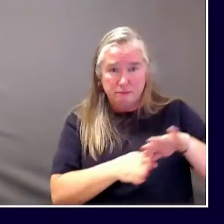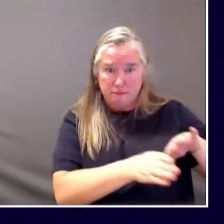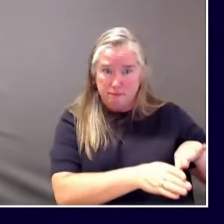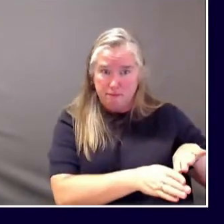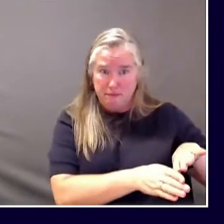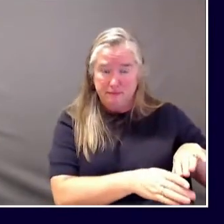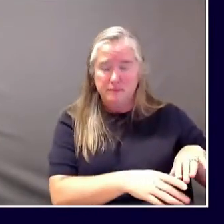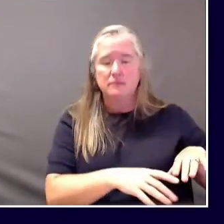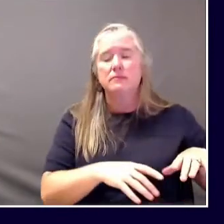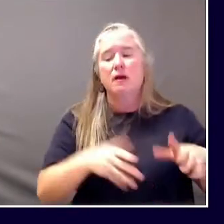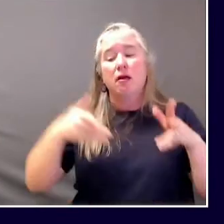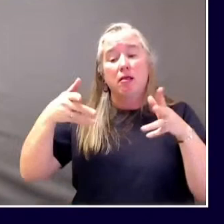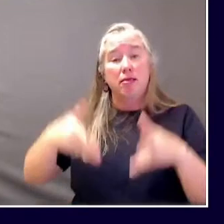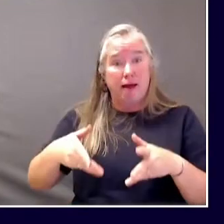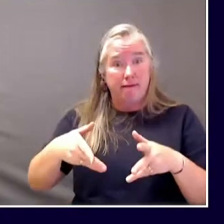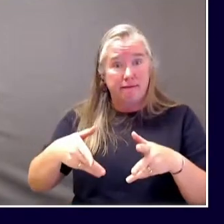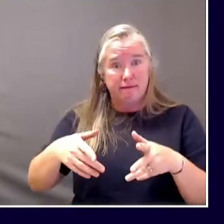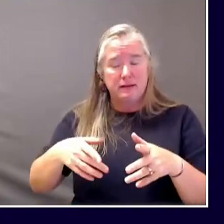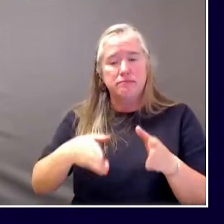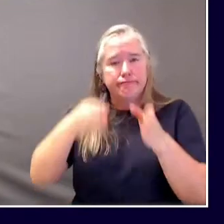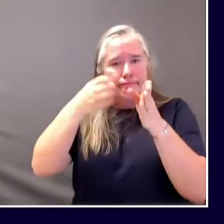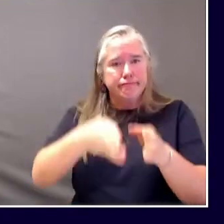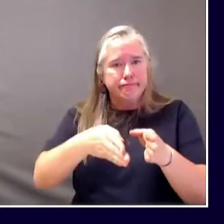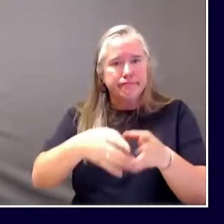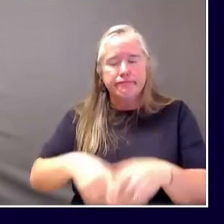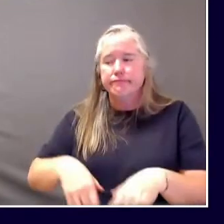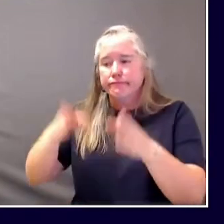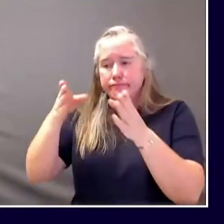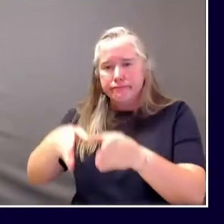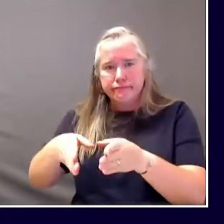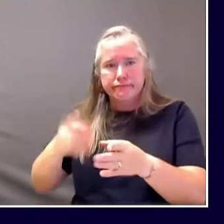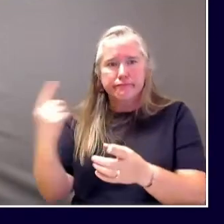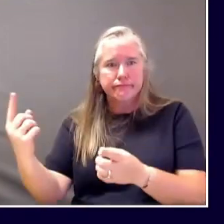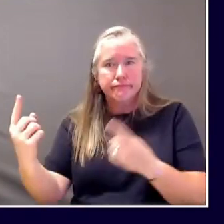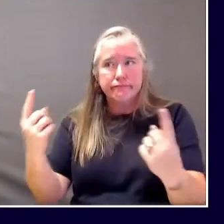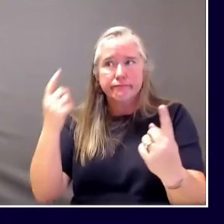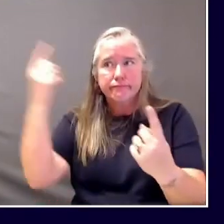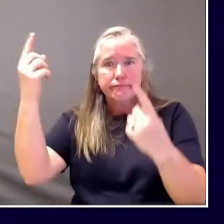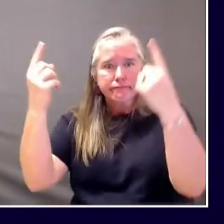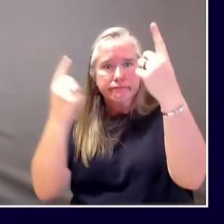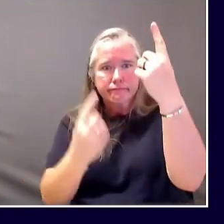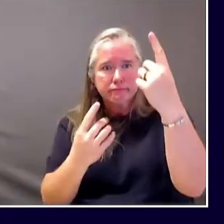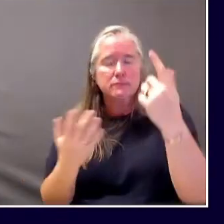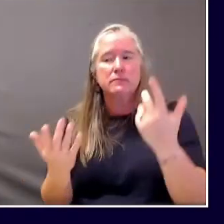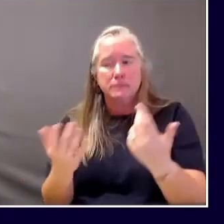moment to look at the individual